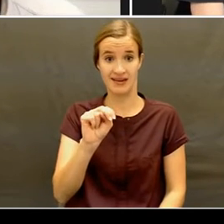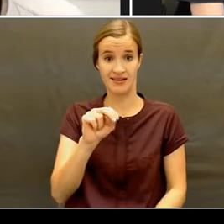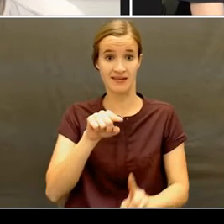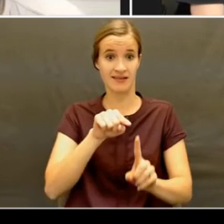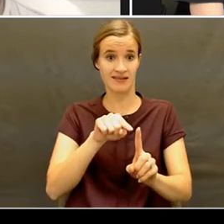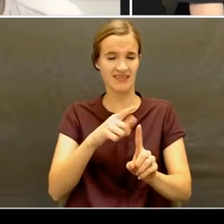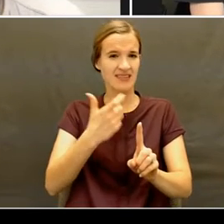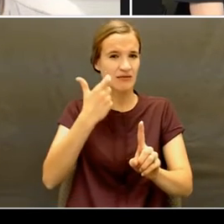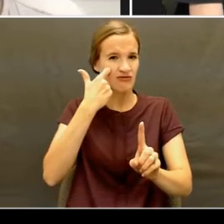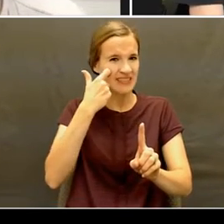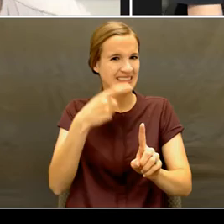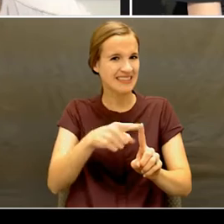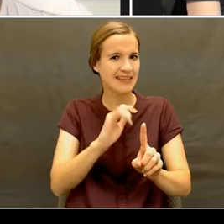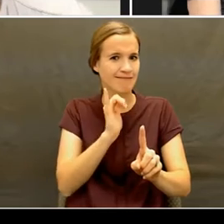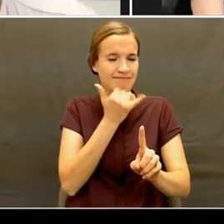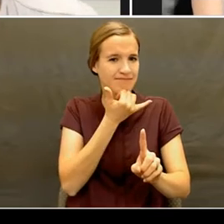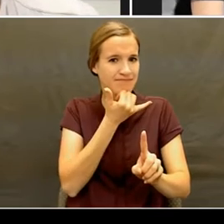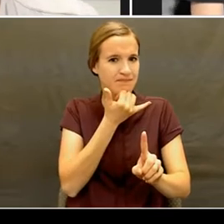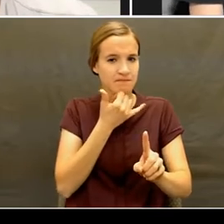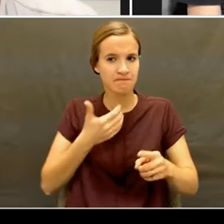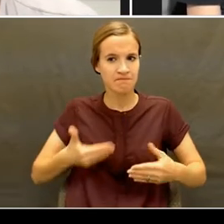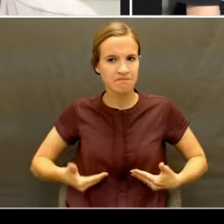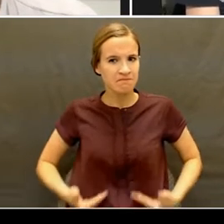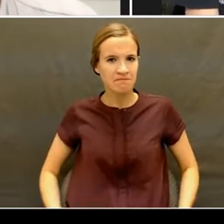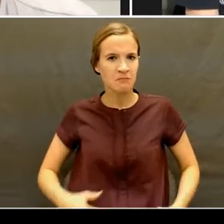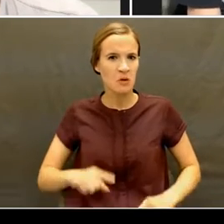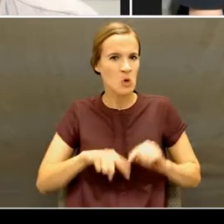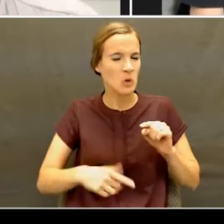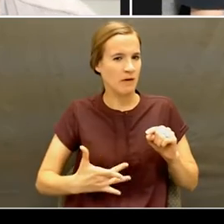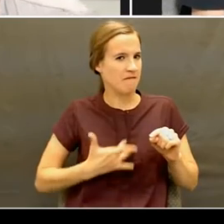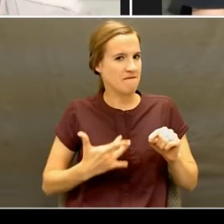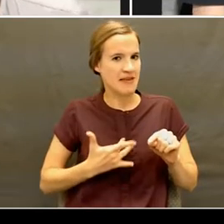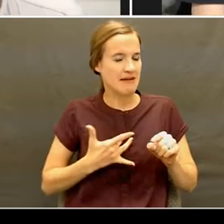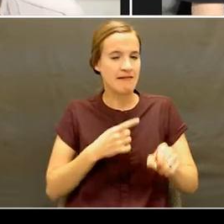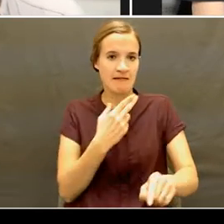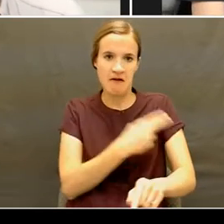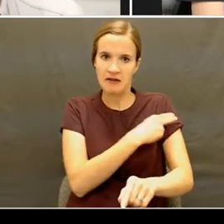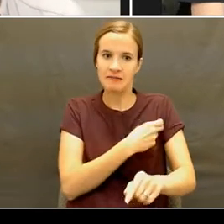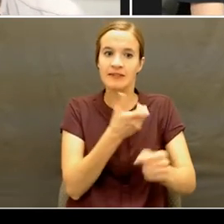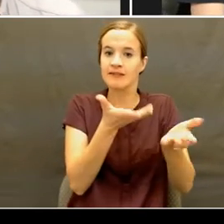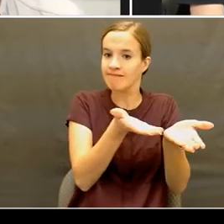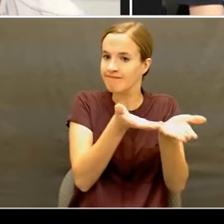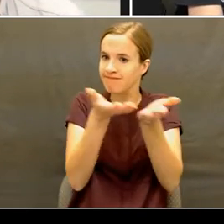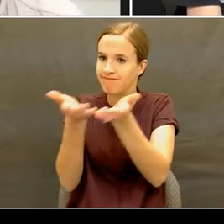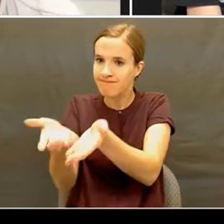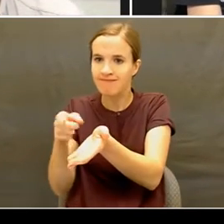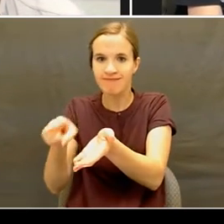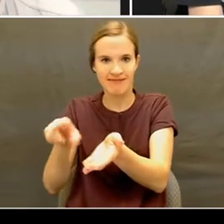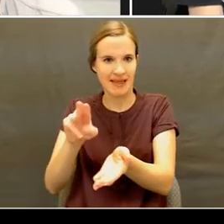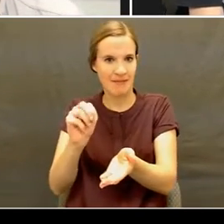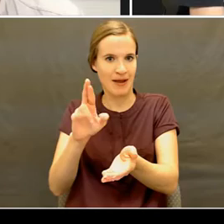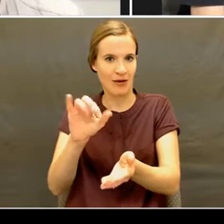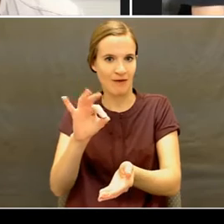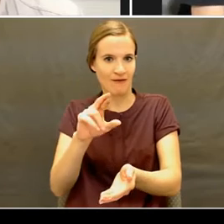fusion back then, spinal fusion, you were there for months to rehab. Nowadays it's less than, a